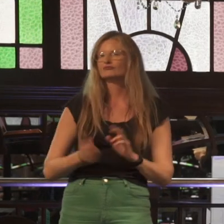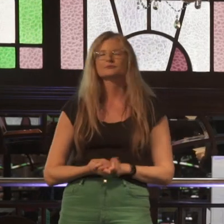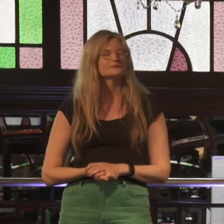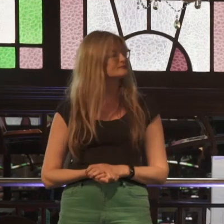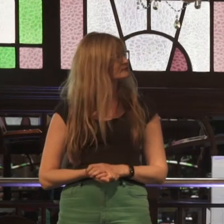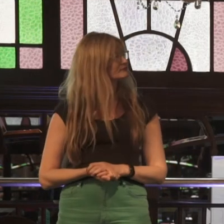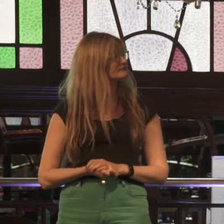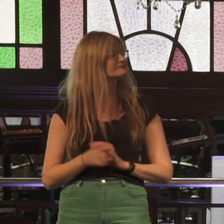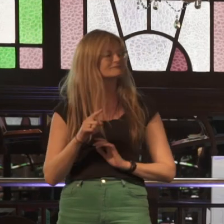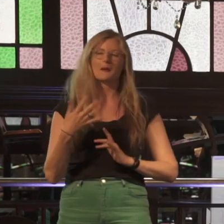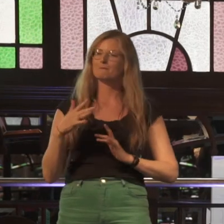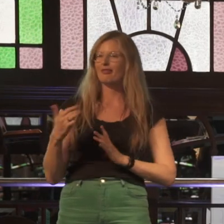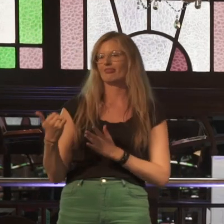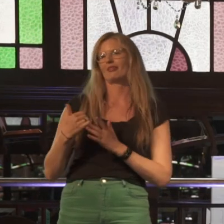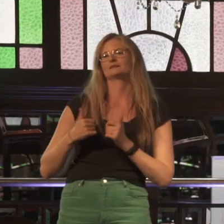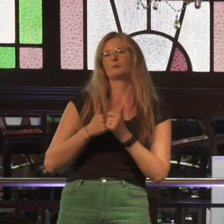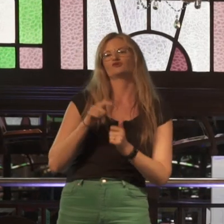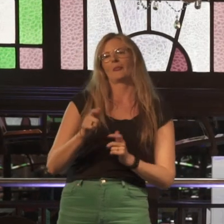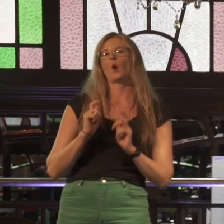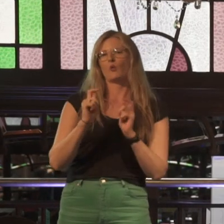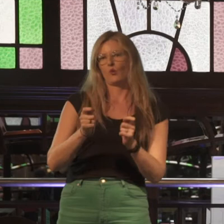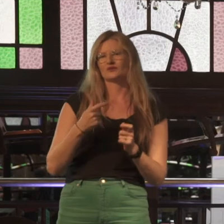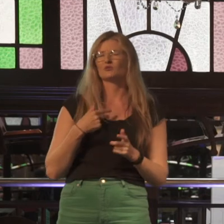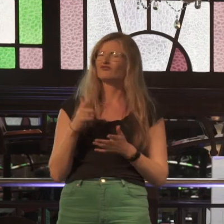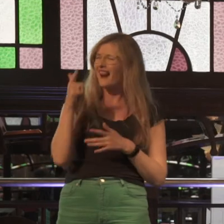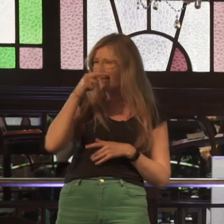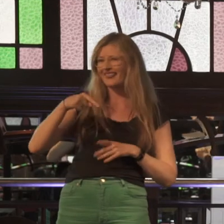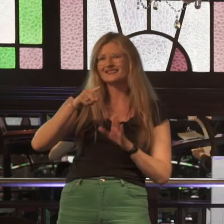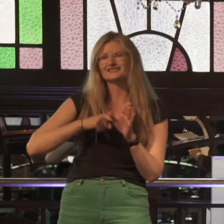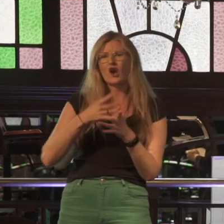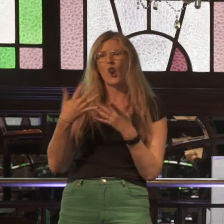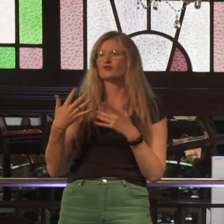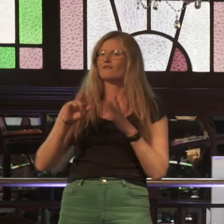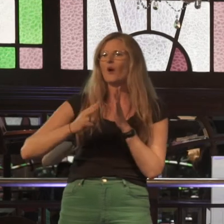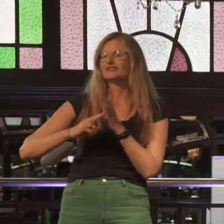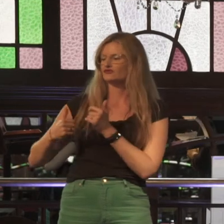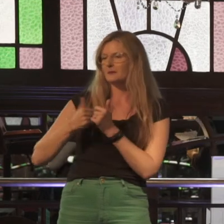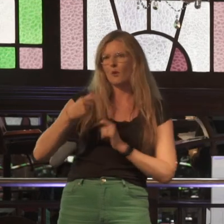and yeah, they sponsored this award. We're very grateful, for our very first year, to have such support from so many amazing organisations.